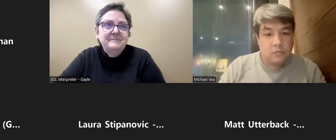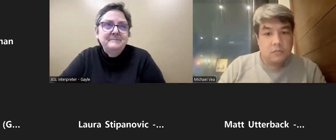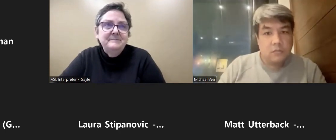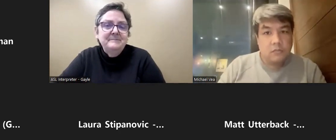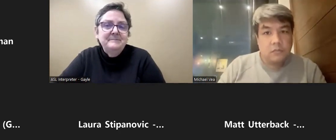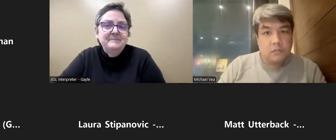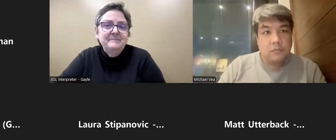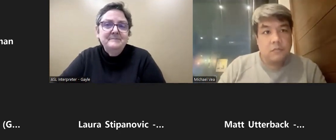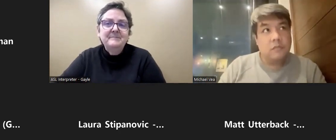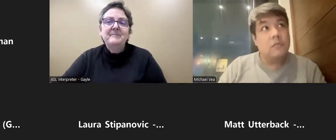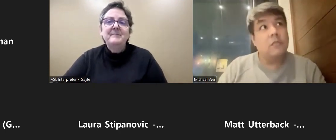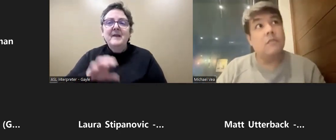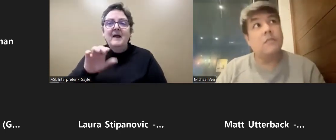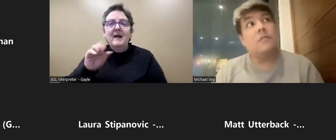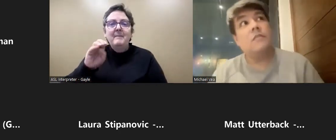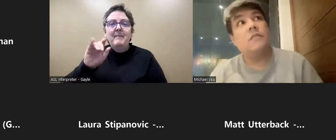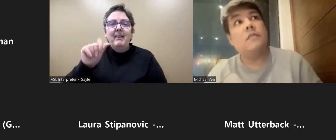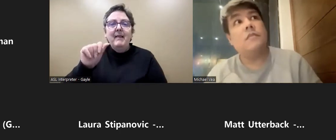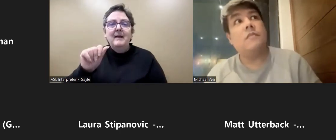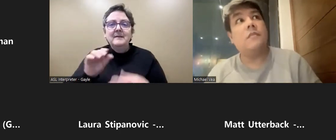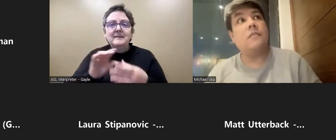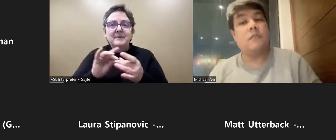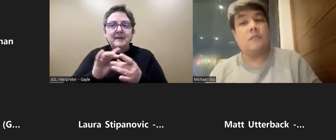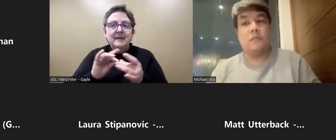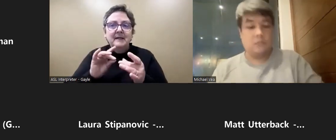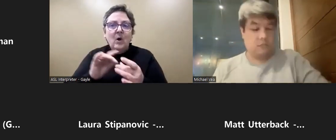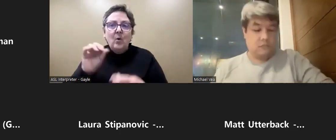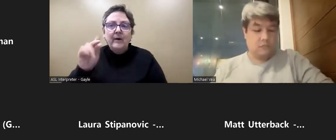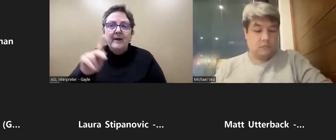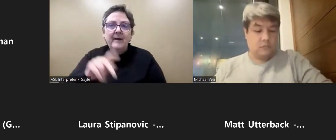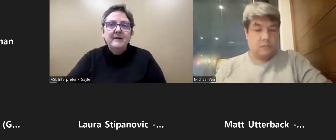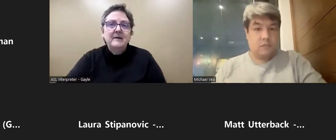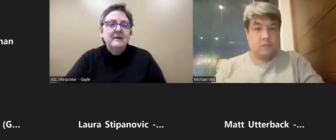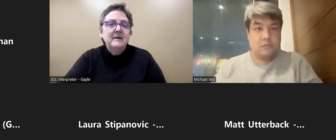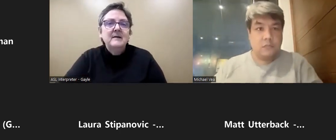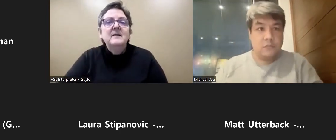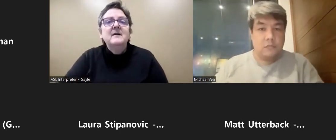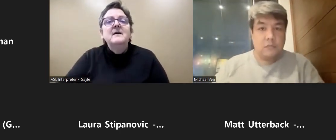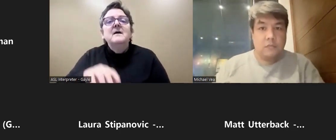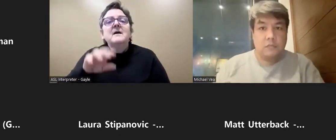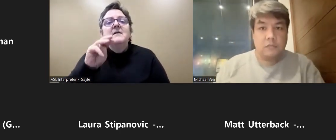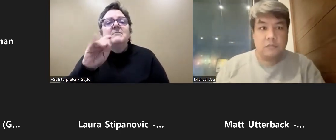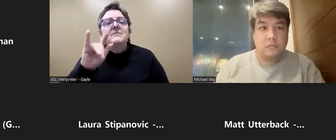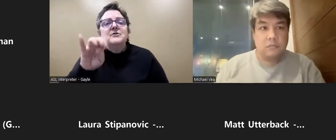Alright, so could you ask Chris if he would like to add something.